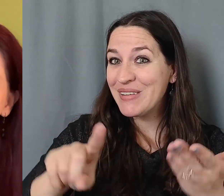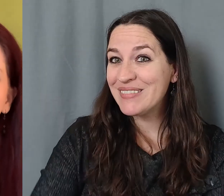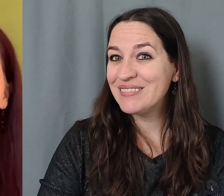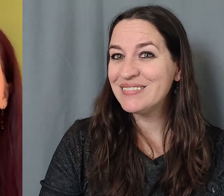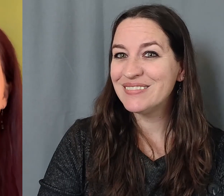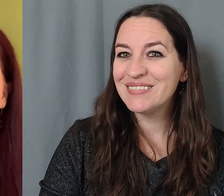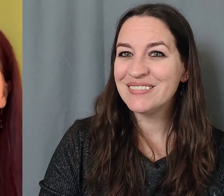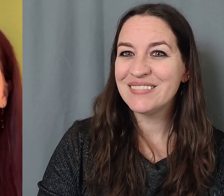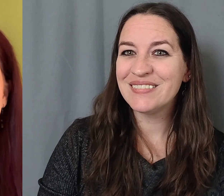for another episode of Small Bites.